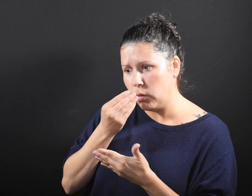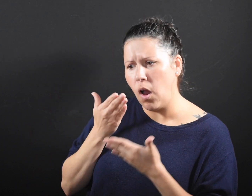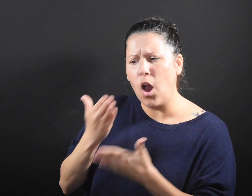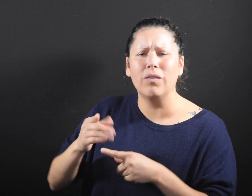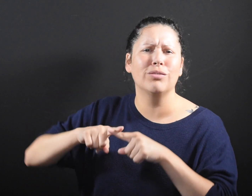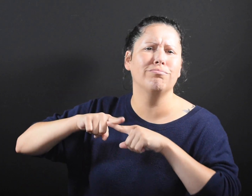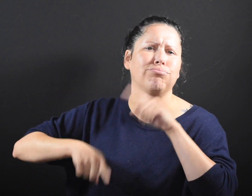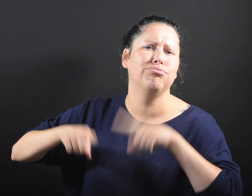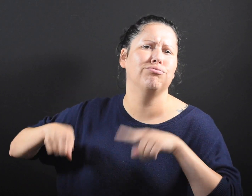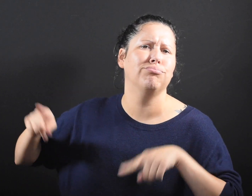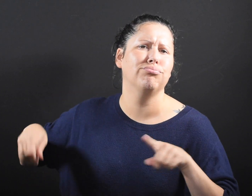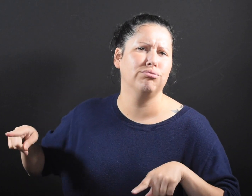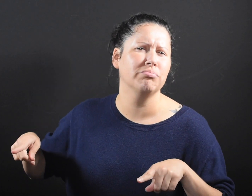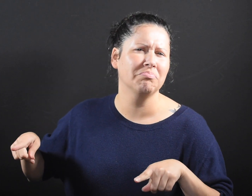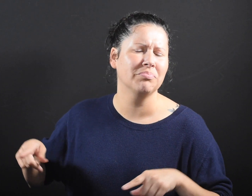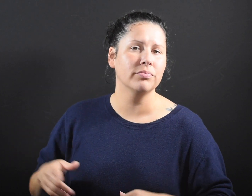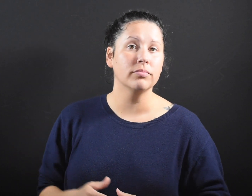But keep in mind that offering a variety of foods